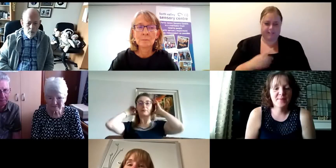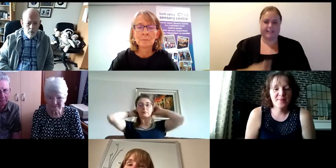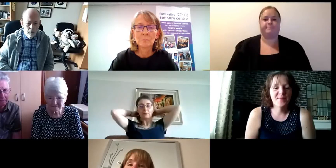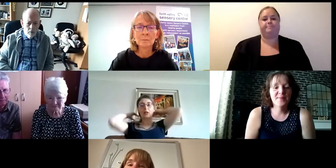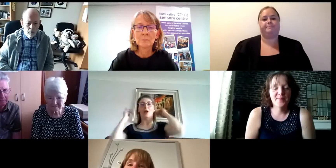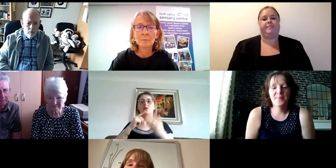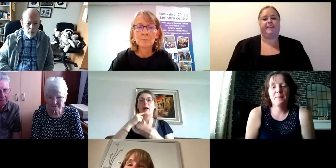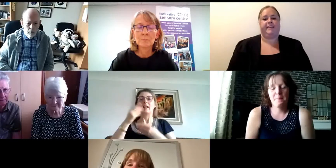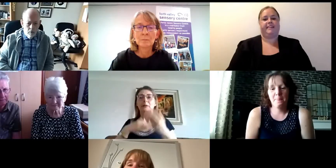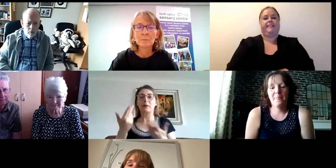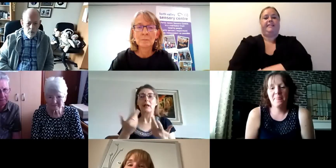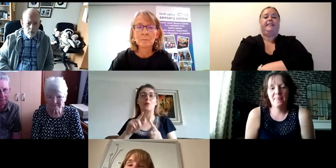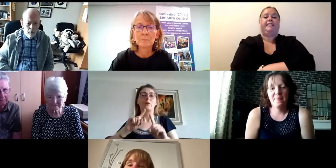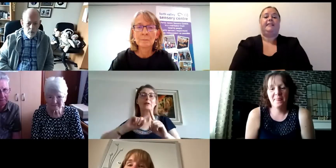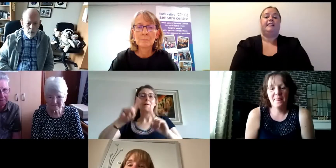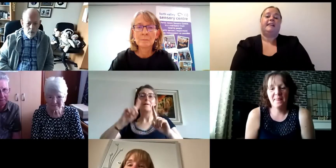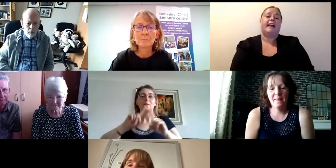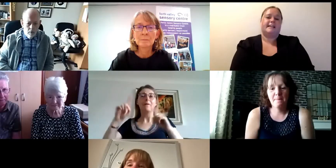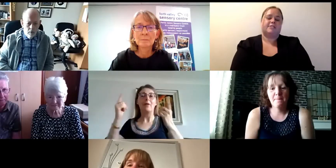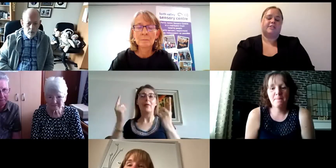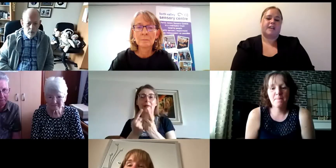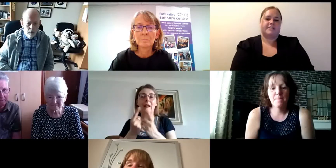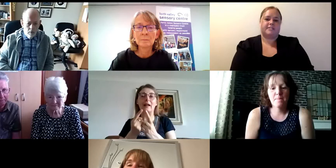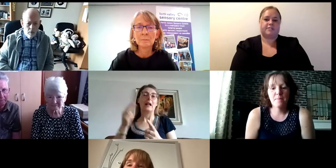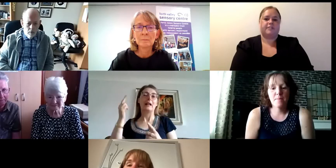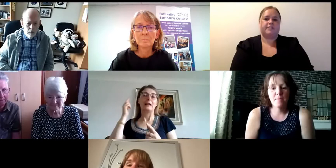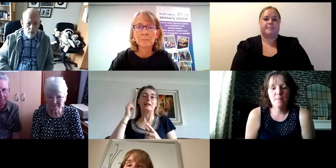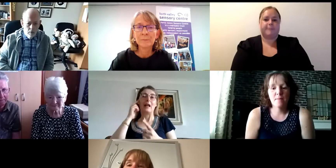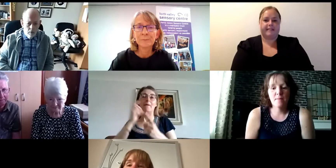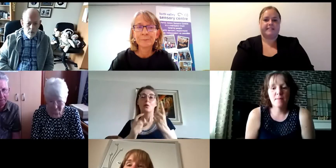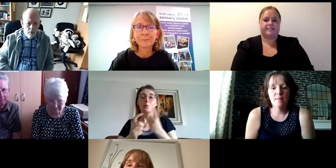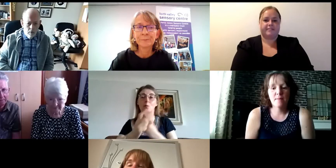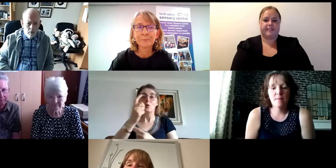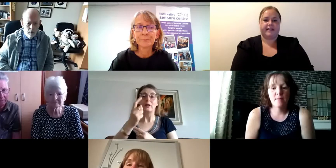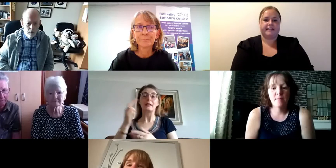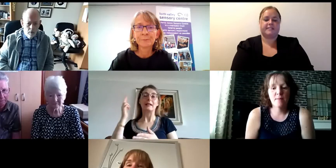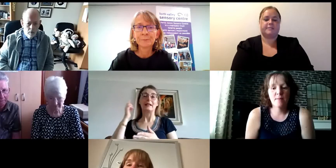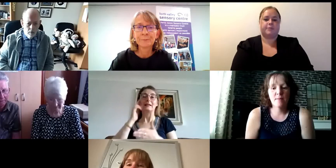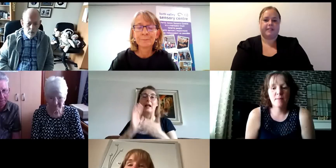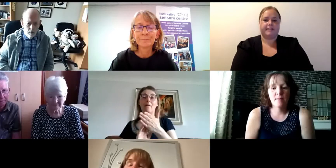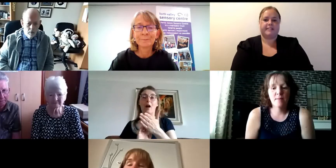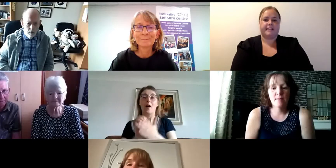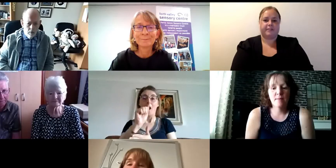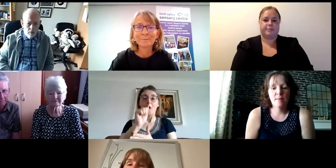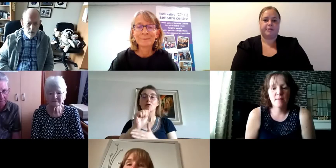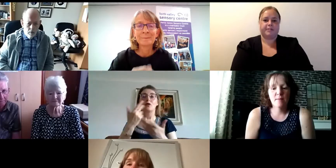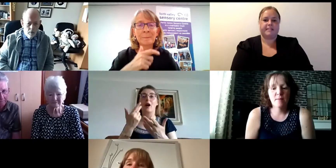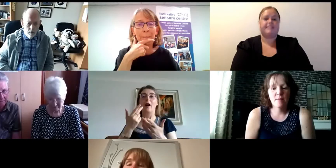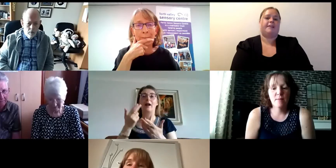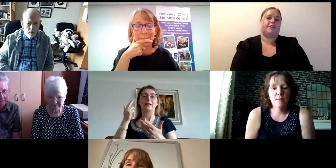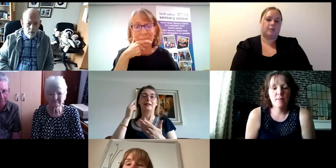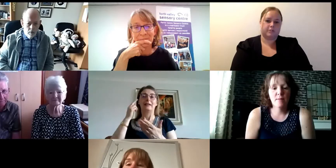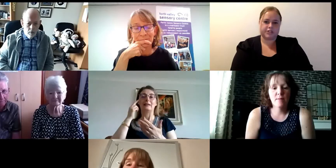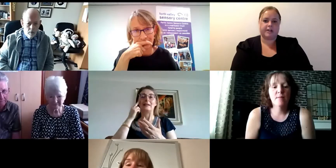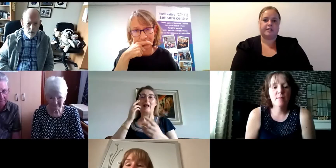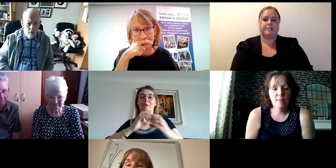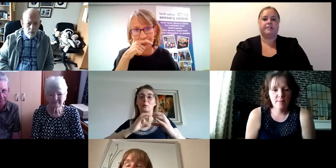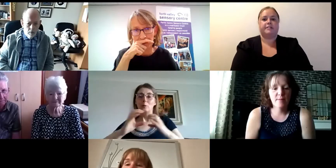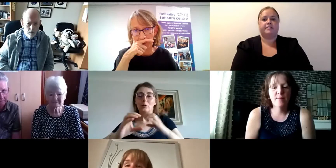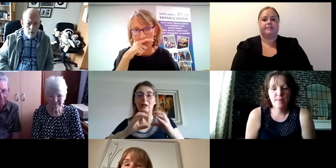So I try to explain different things in the deaf community, deaf culture, communication